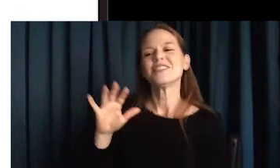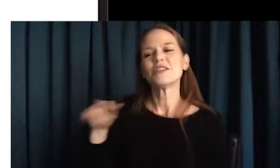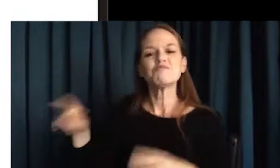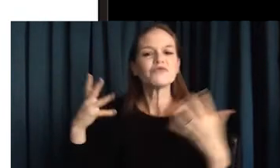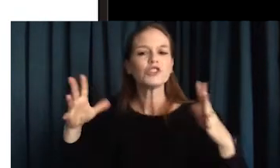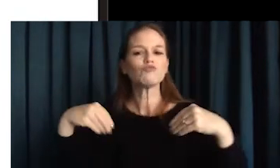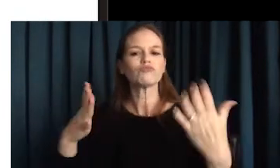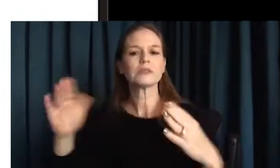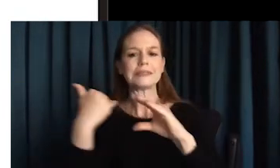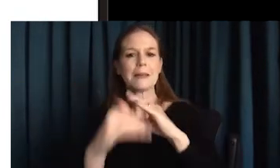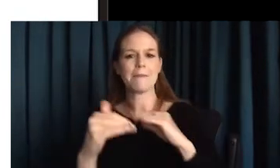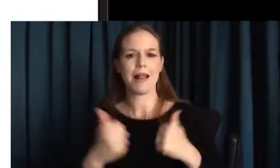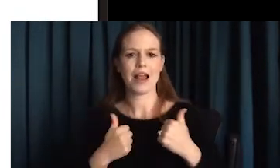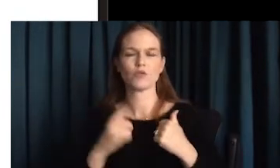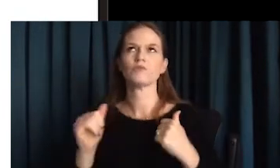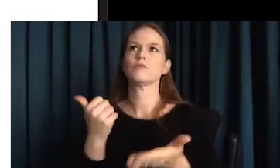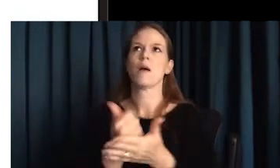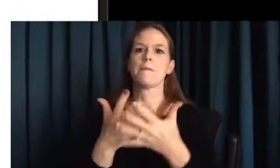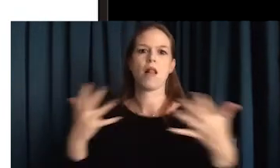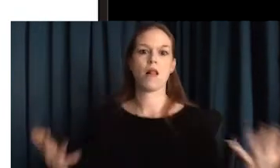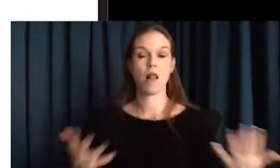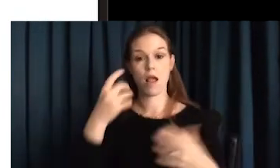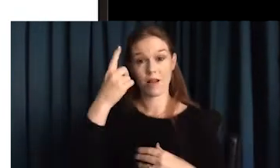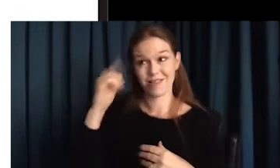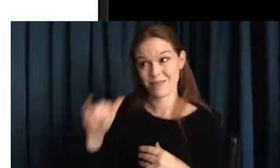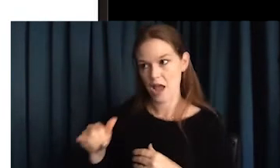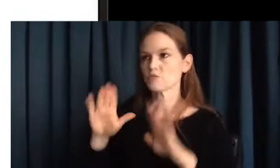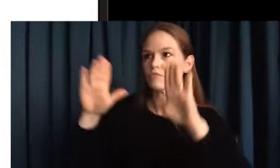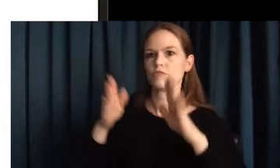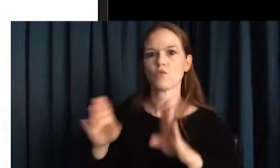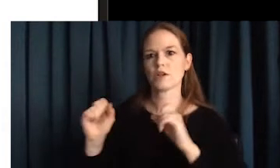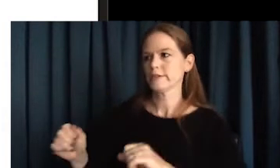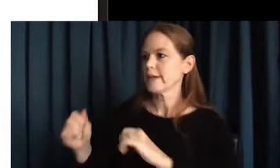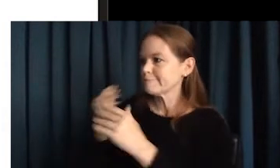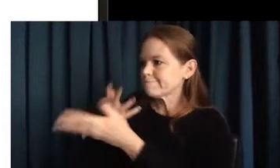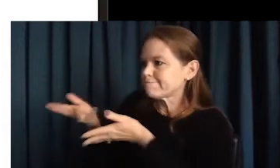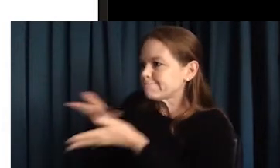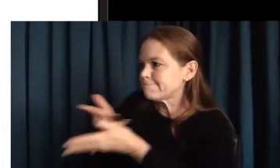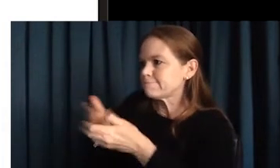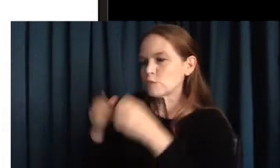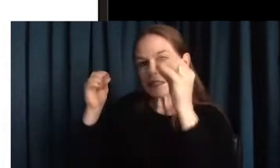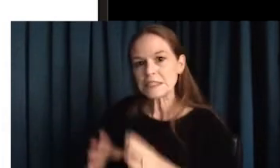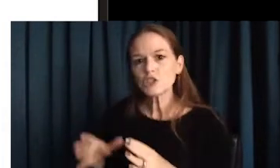Which is really helpful because, this is a great way to communicate with them, either in the online setting or on campus.